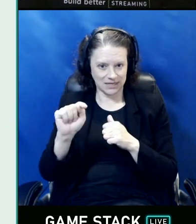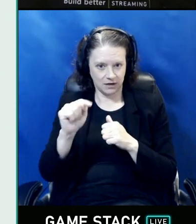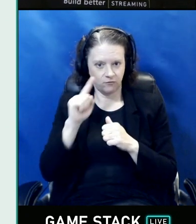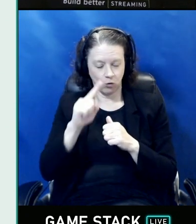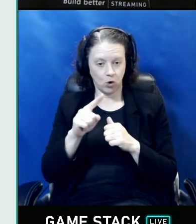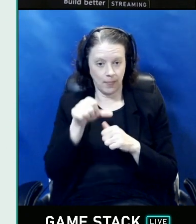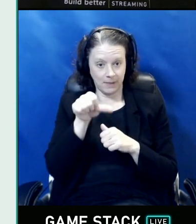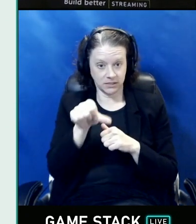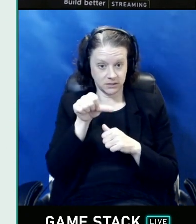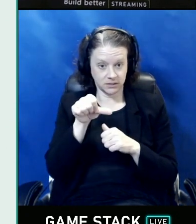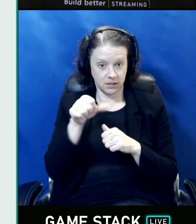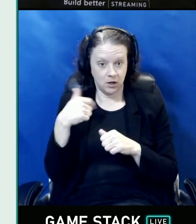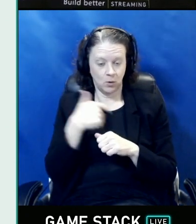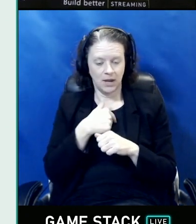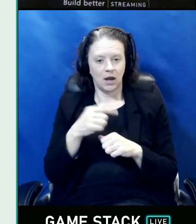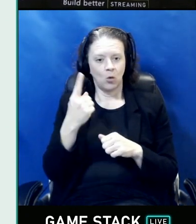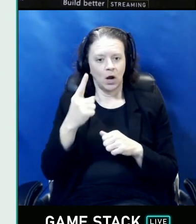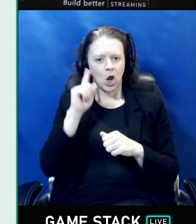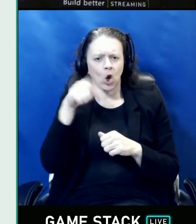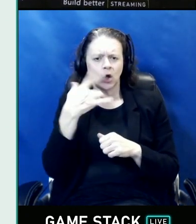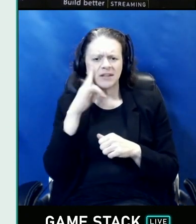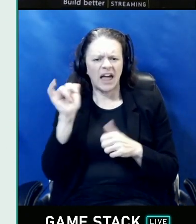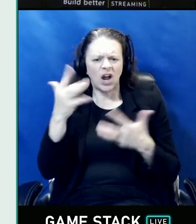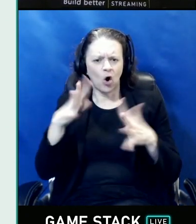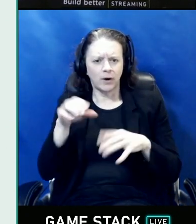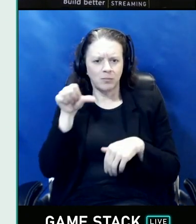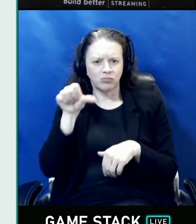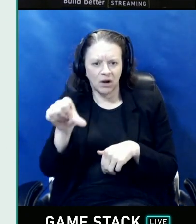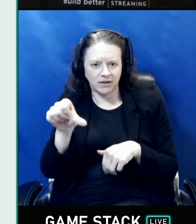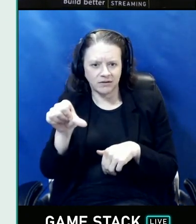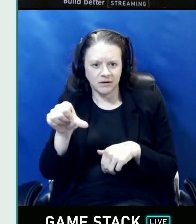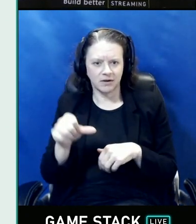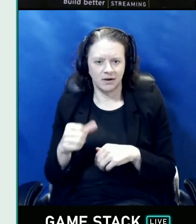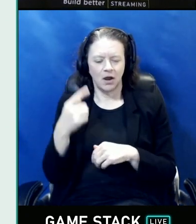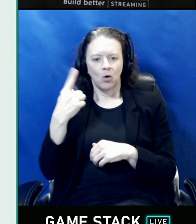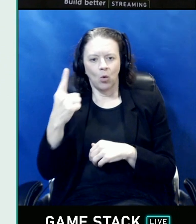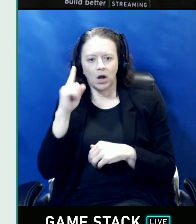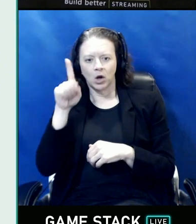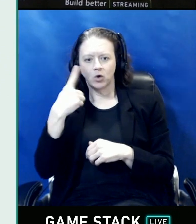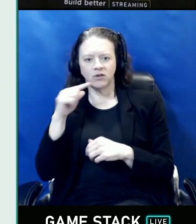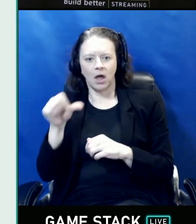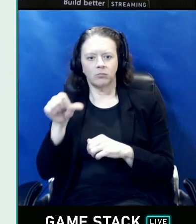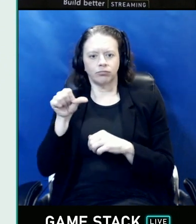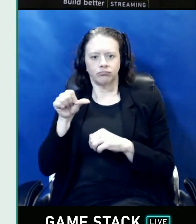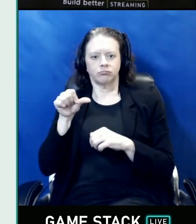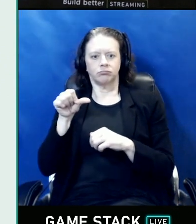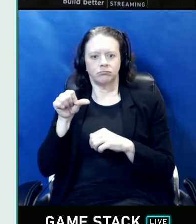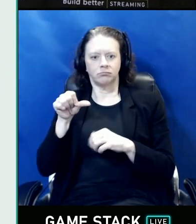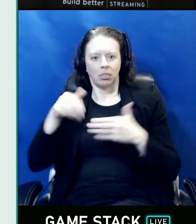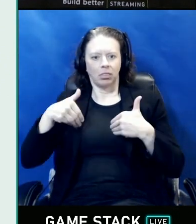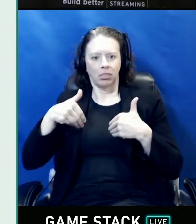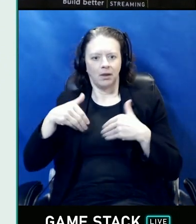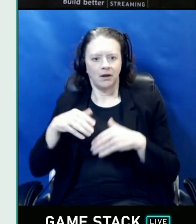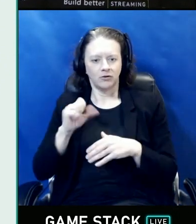We have a pressed version, and an unpressed version, and we put these together in the idle and activated state.